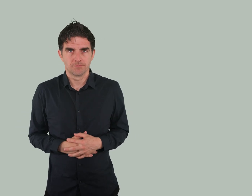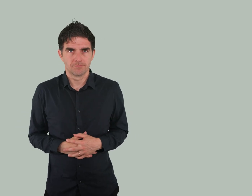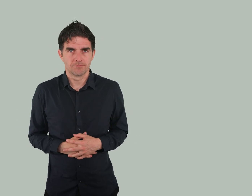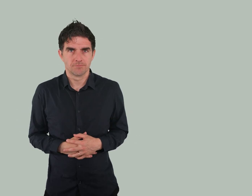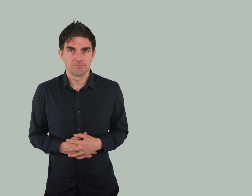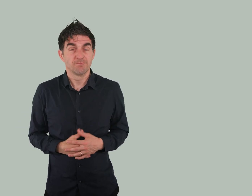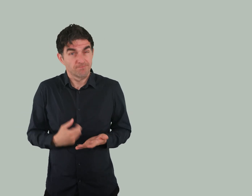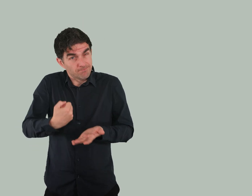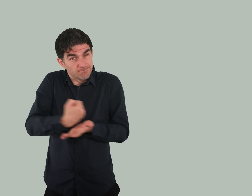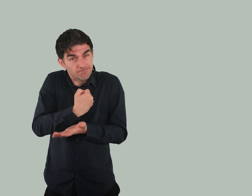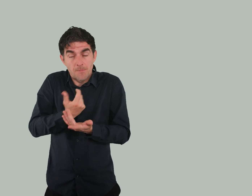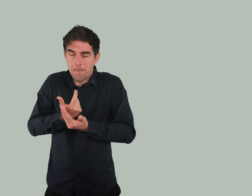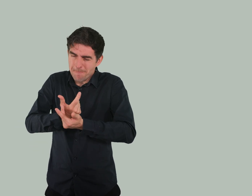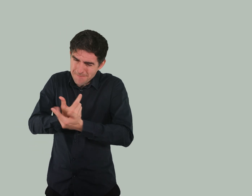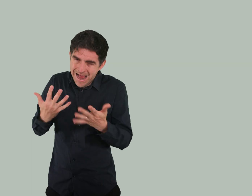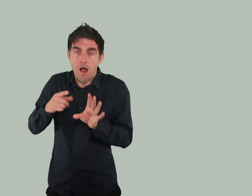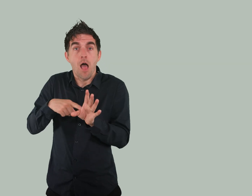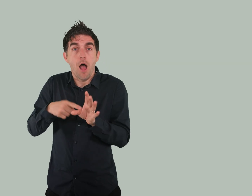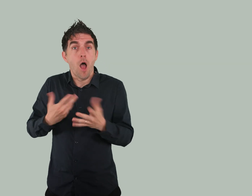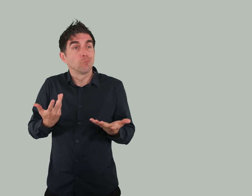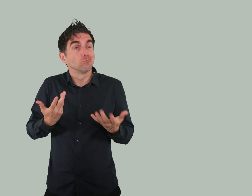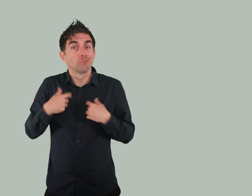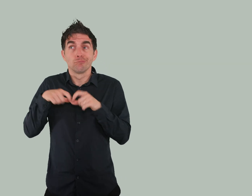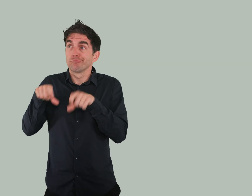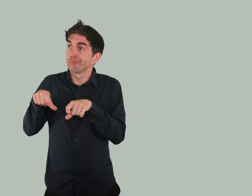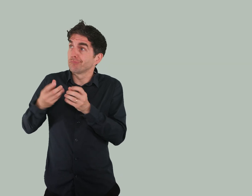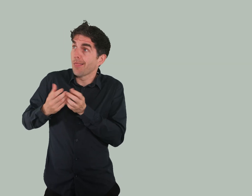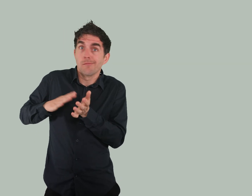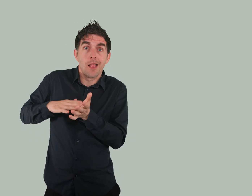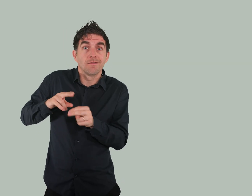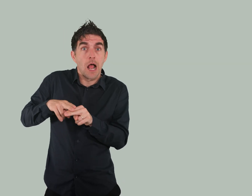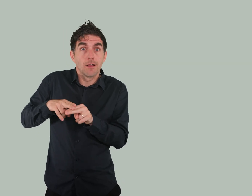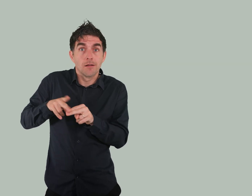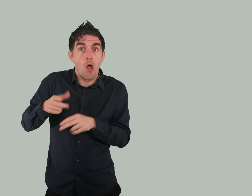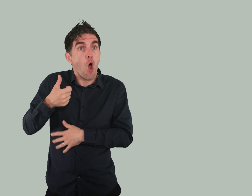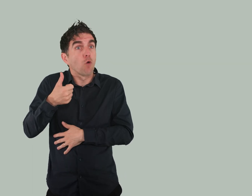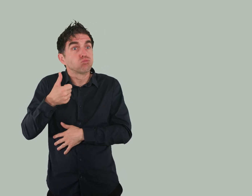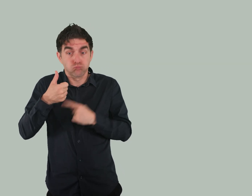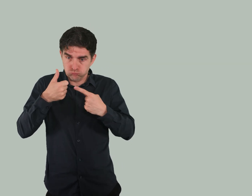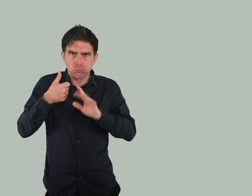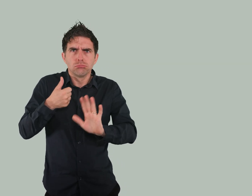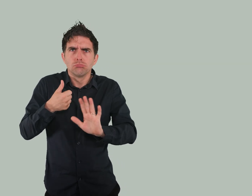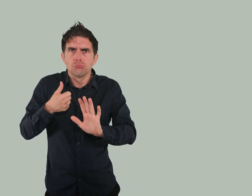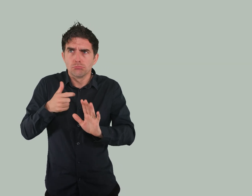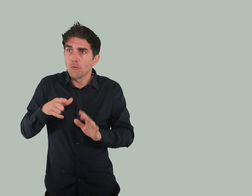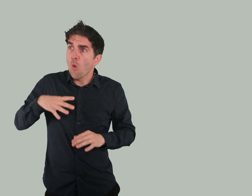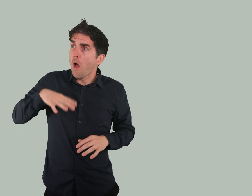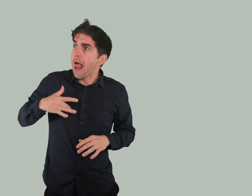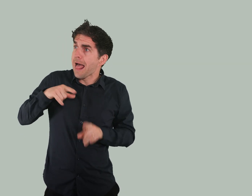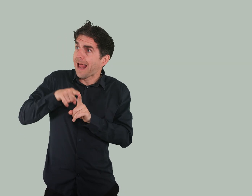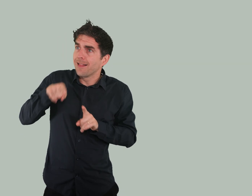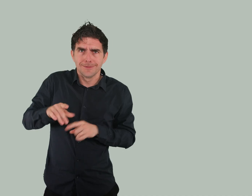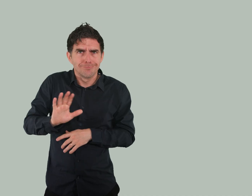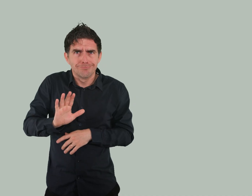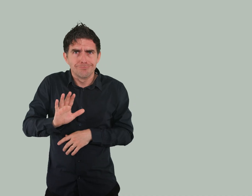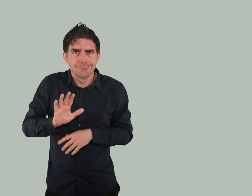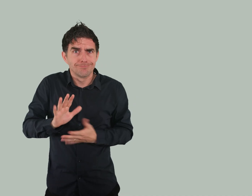For many, this is not a lifestyle preference,